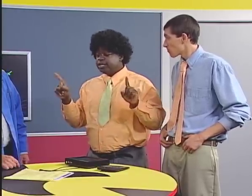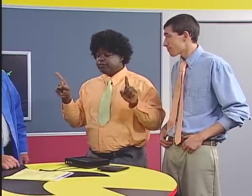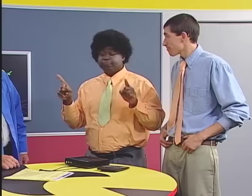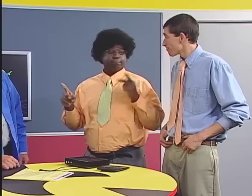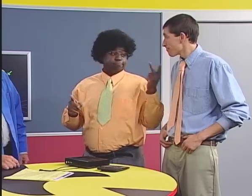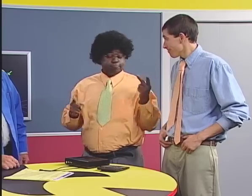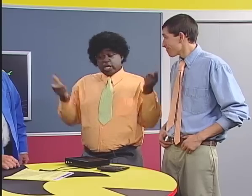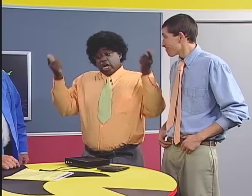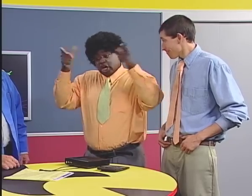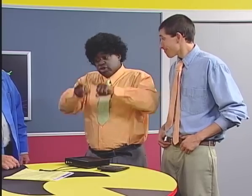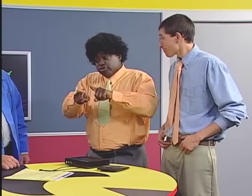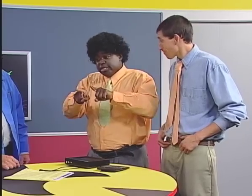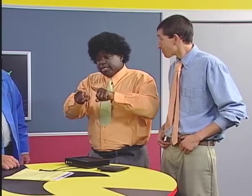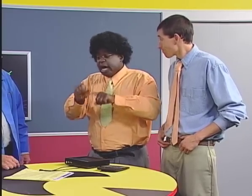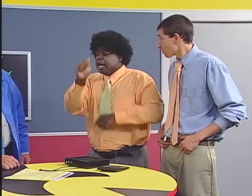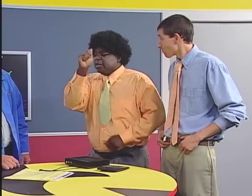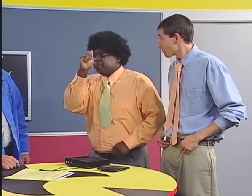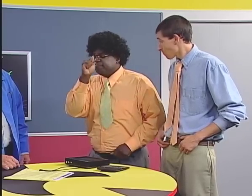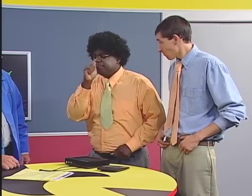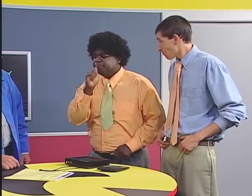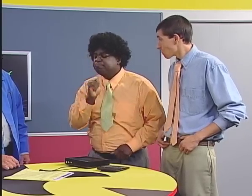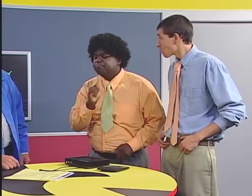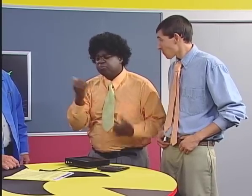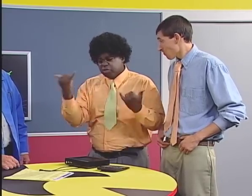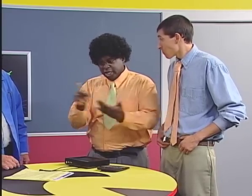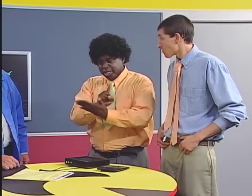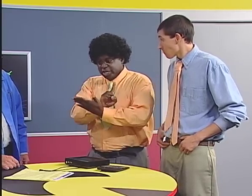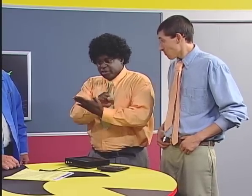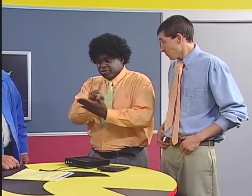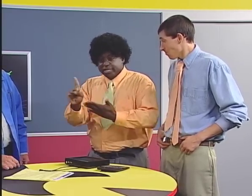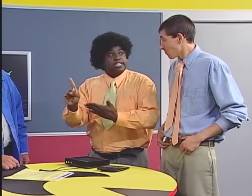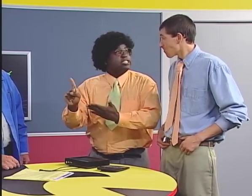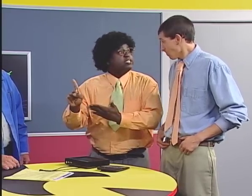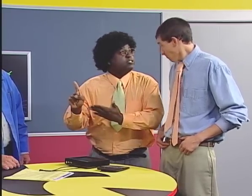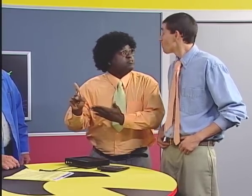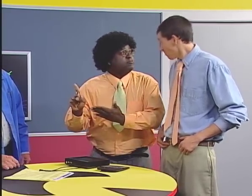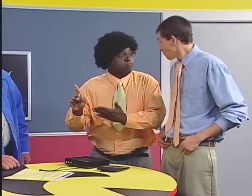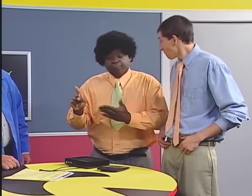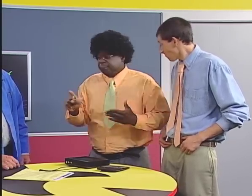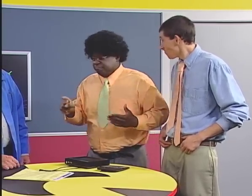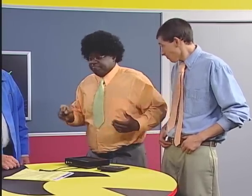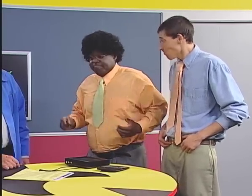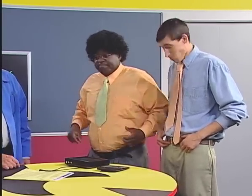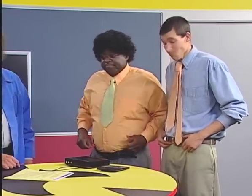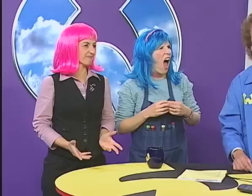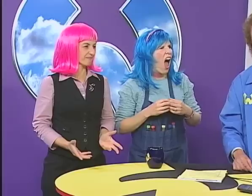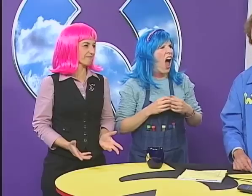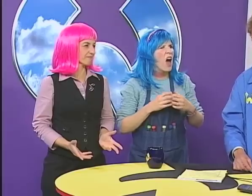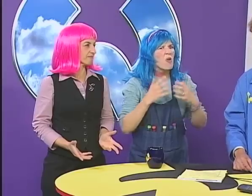BUT, WE AGREED TO BE PATIENT THIS WEEK. MM HMM, YEP.